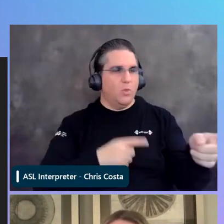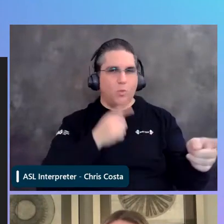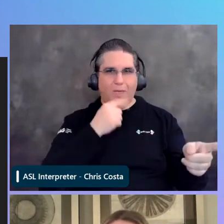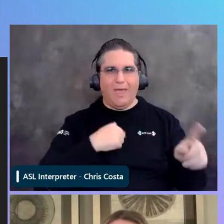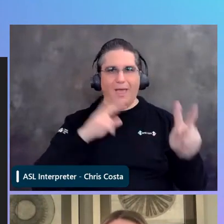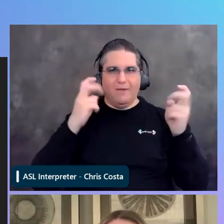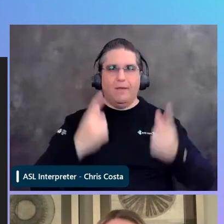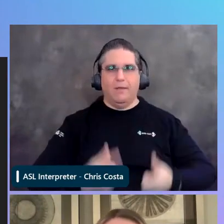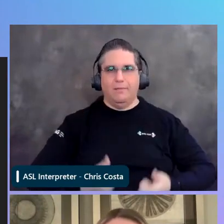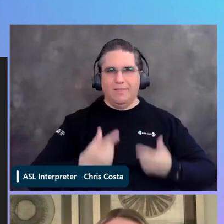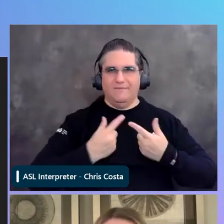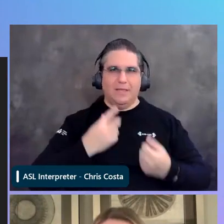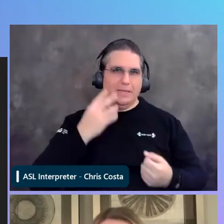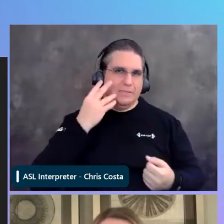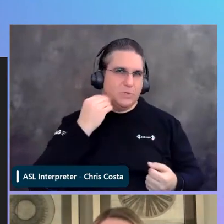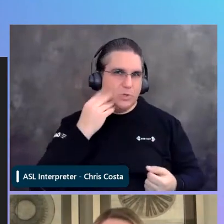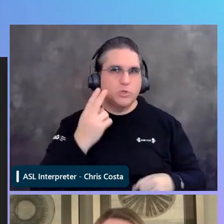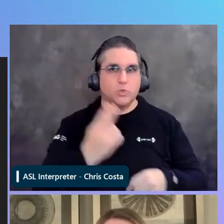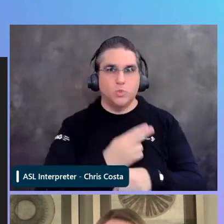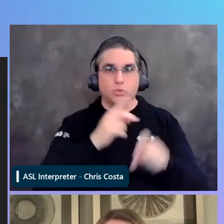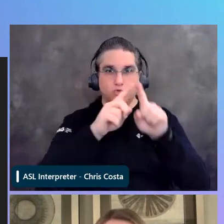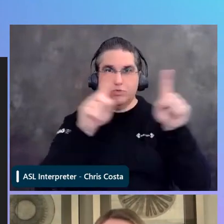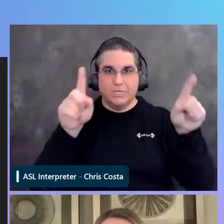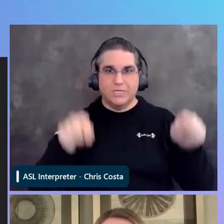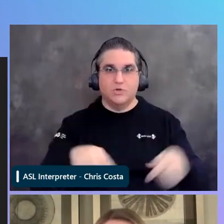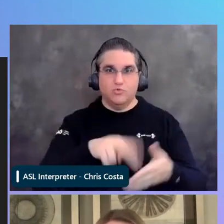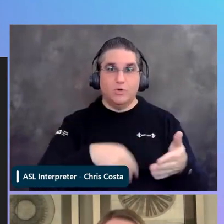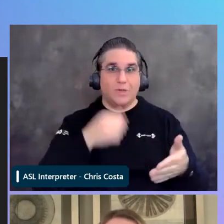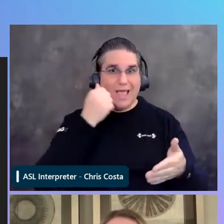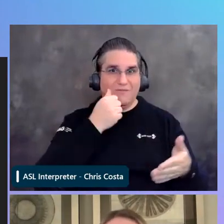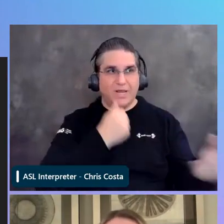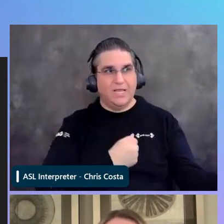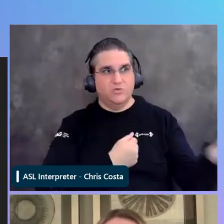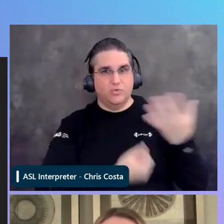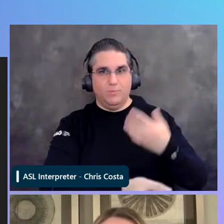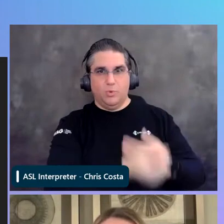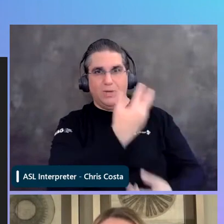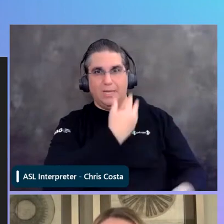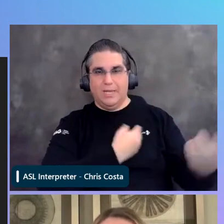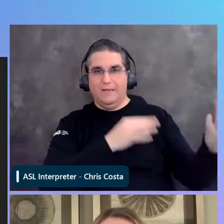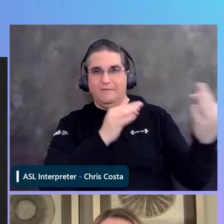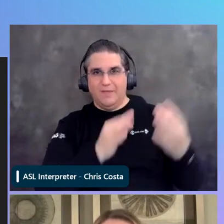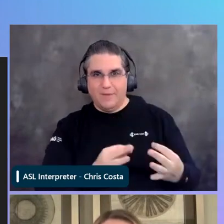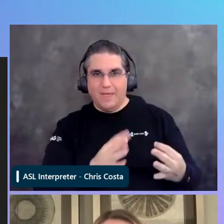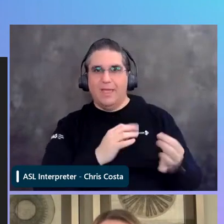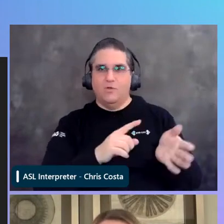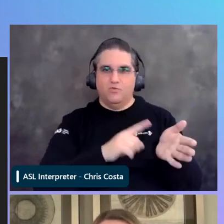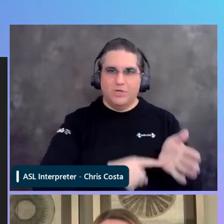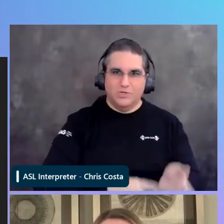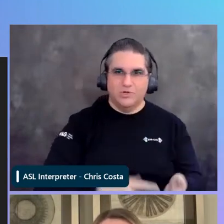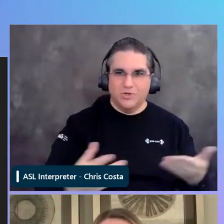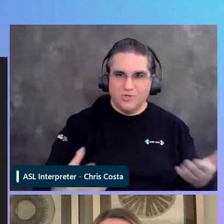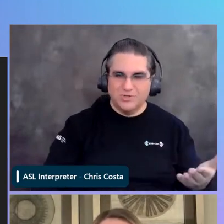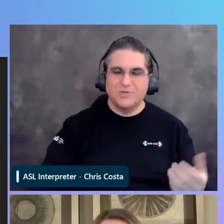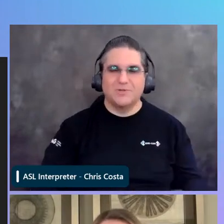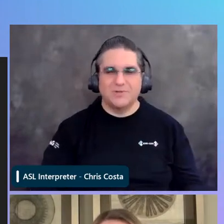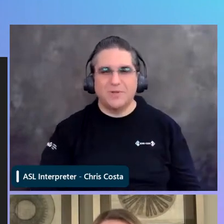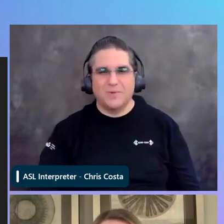readers daily. Also contributing to this as well as research and other things going on. So so,